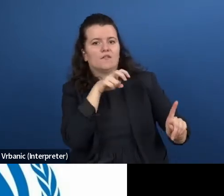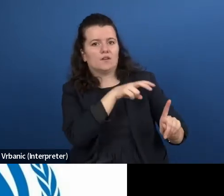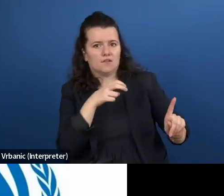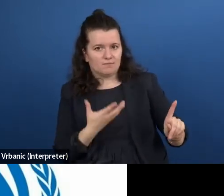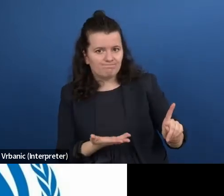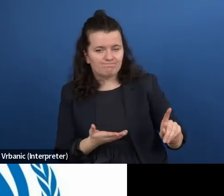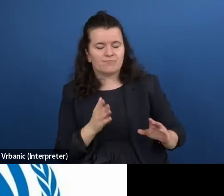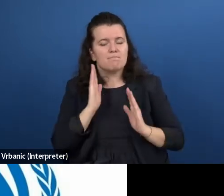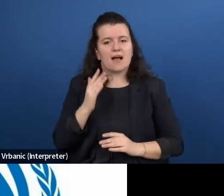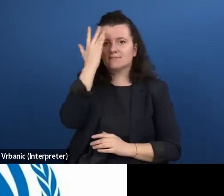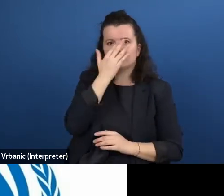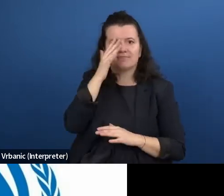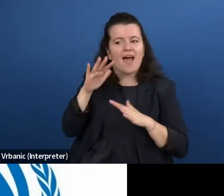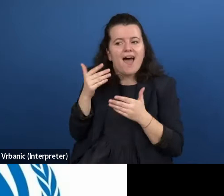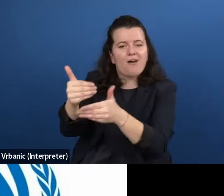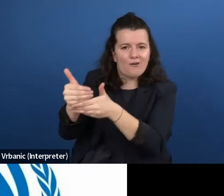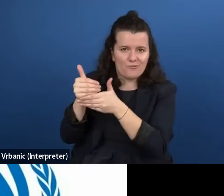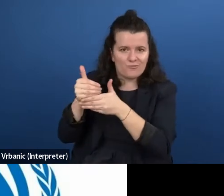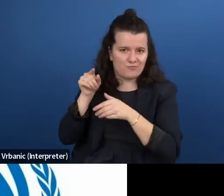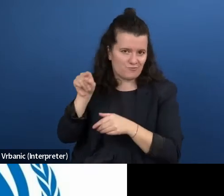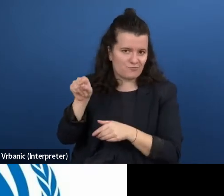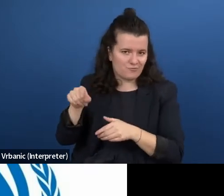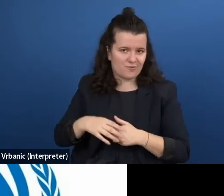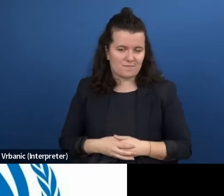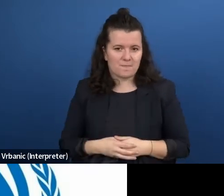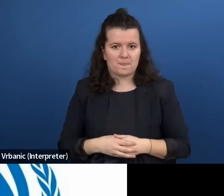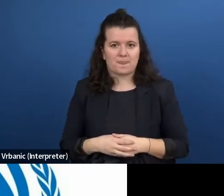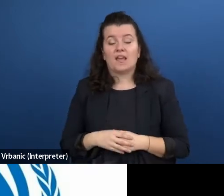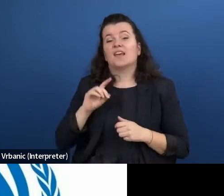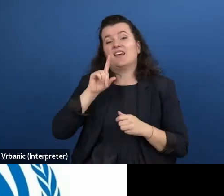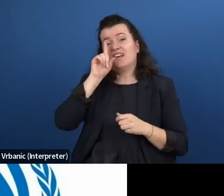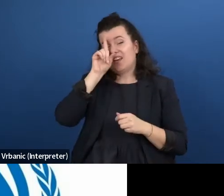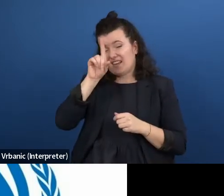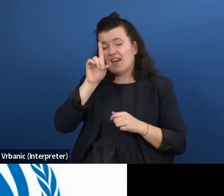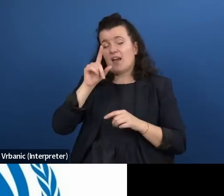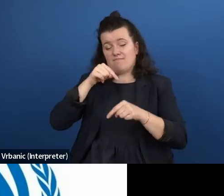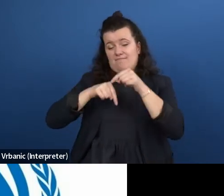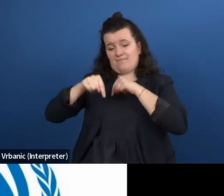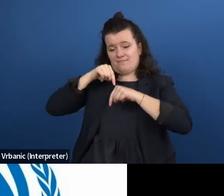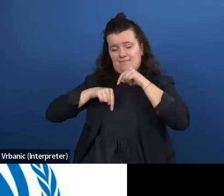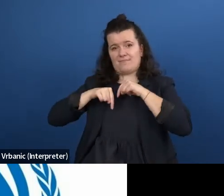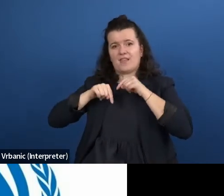But I want to talk more about the CRPD, the Convention on the Rights of Persons with Disabilities